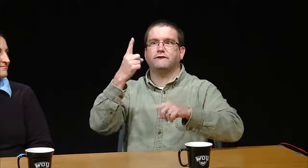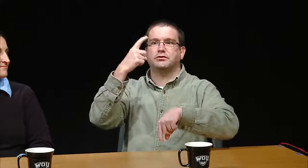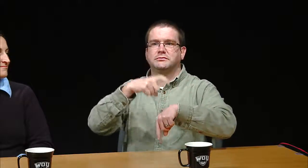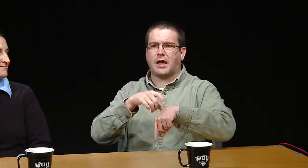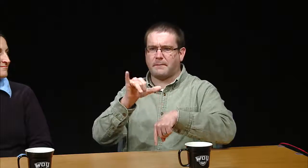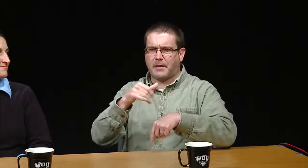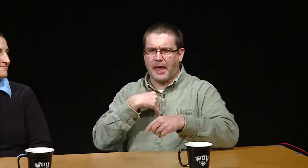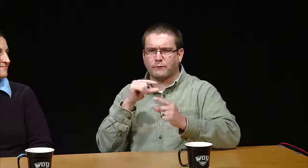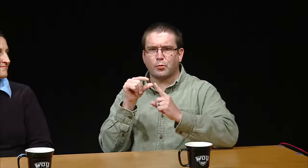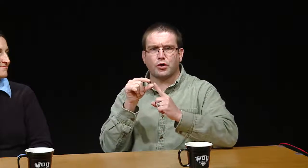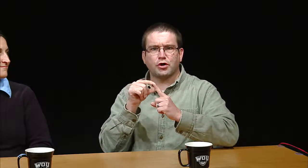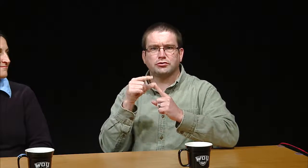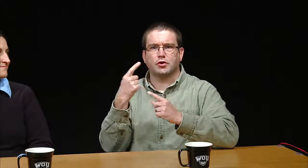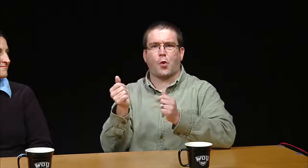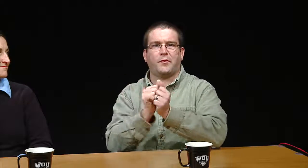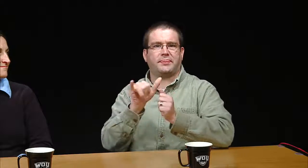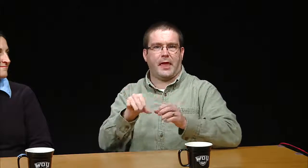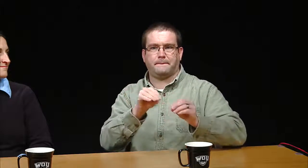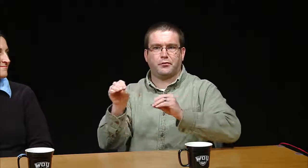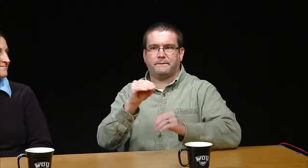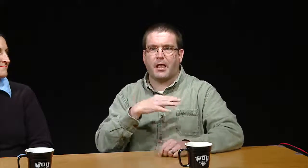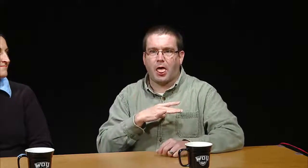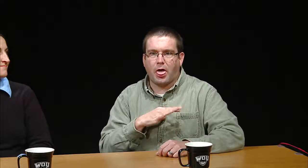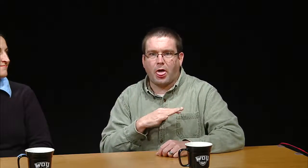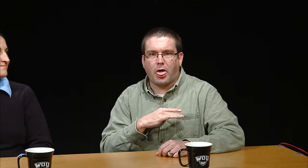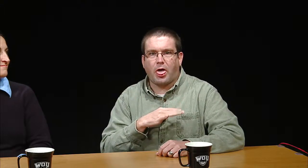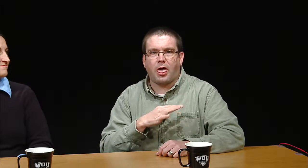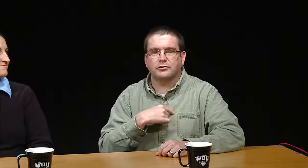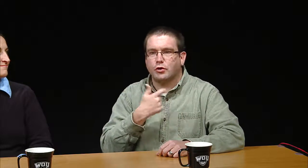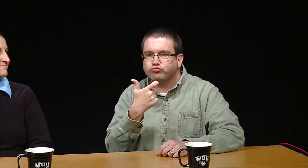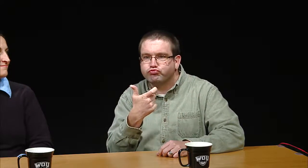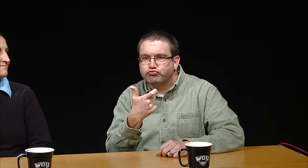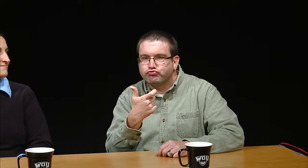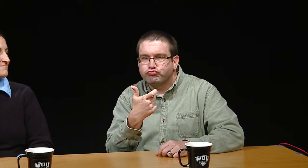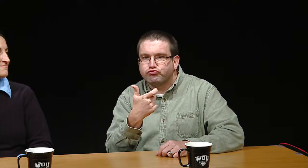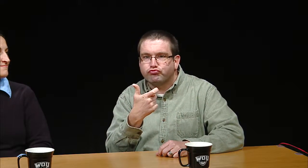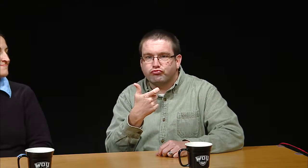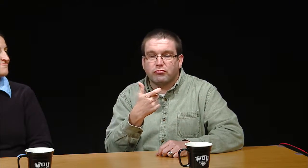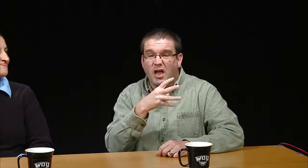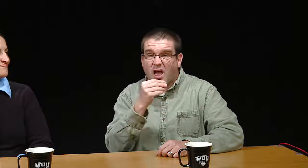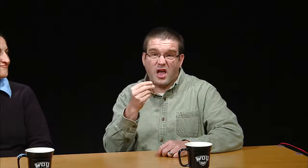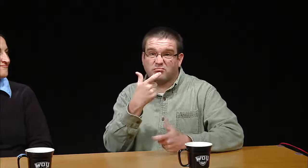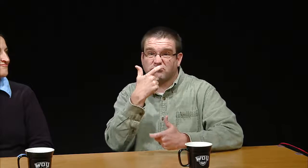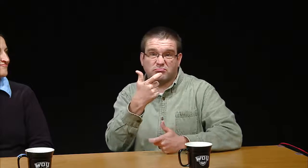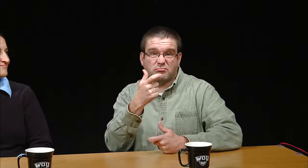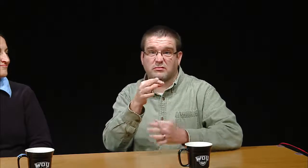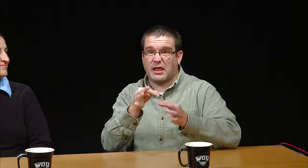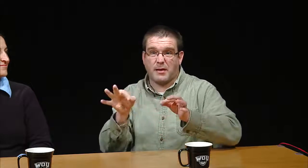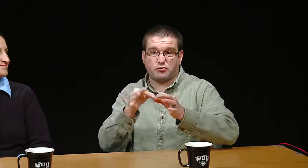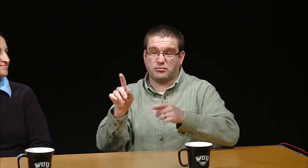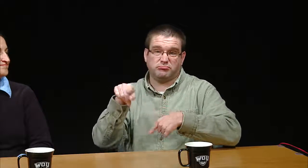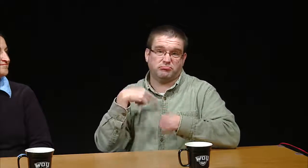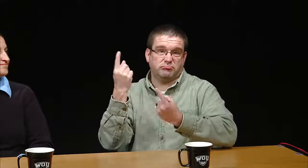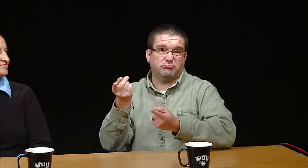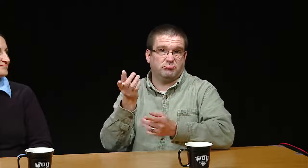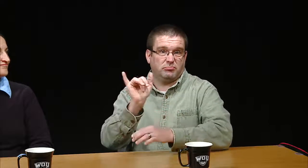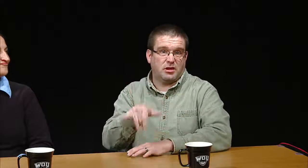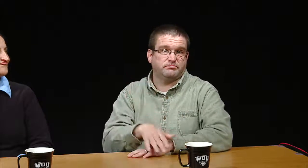because you've spent a lot of time on it captioning, and so it gives you a really deep understanding of the content. And how I think it makes it different --